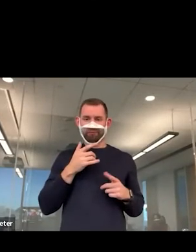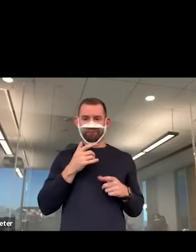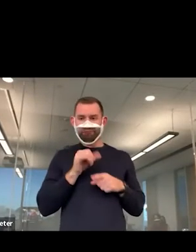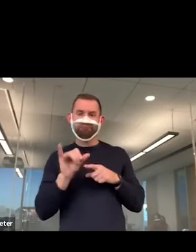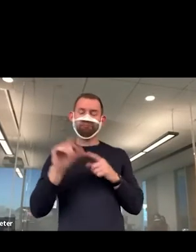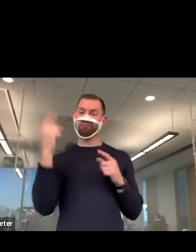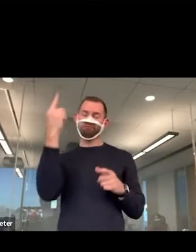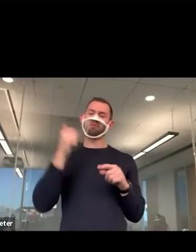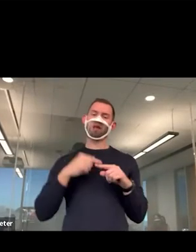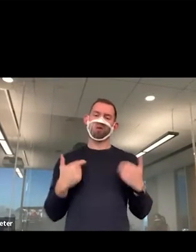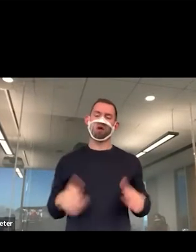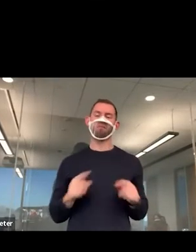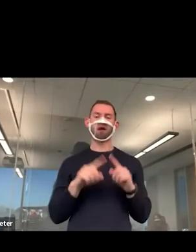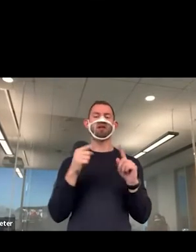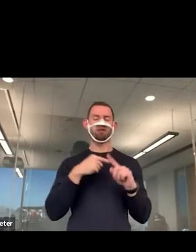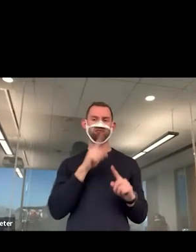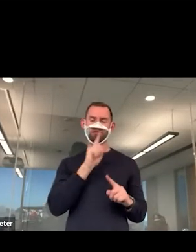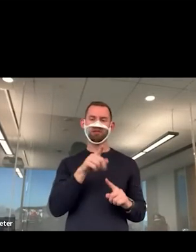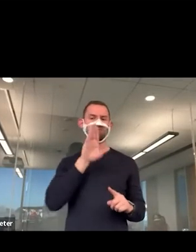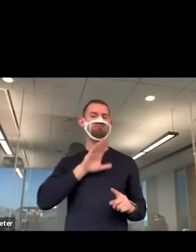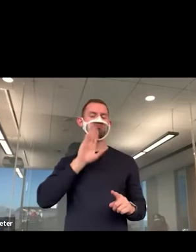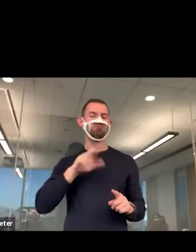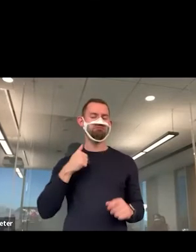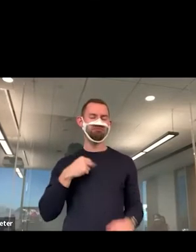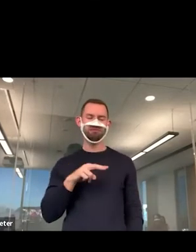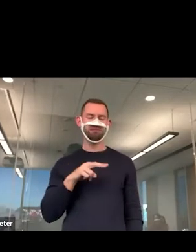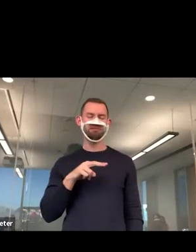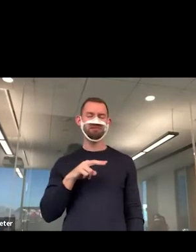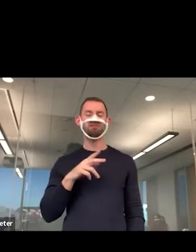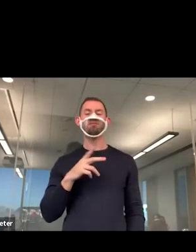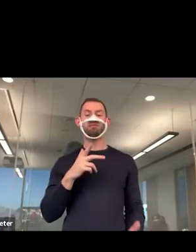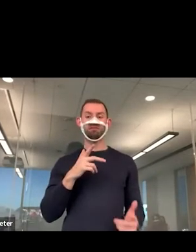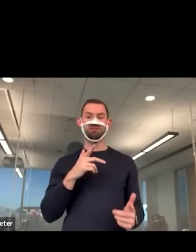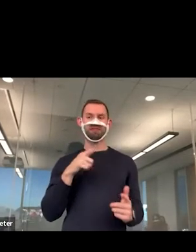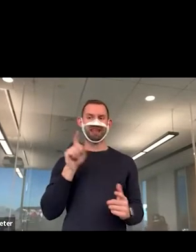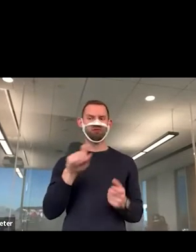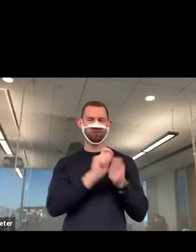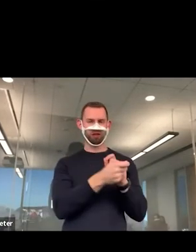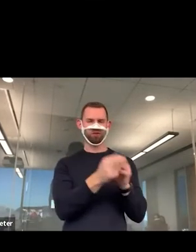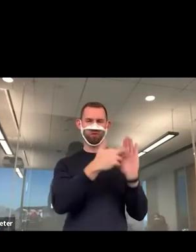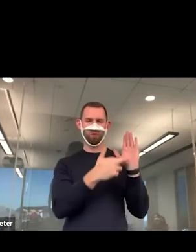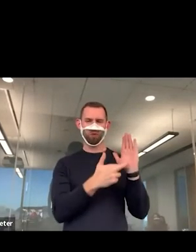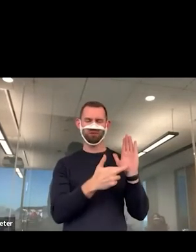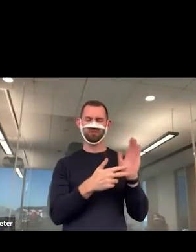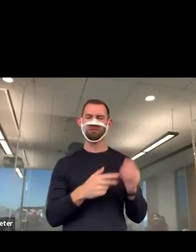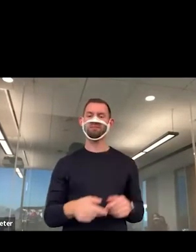and i thought if we could change the rules and the reason the eeoc never got involved